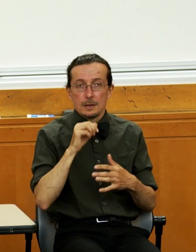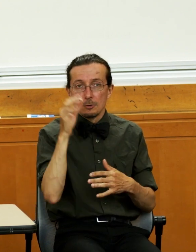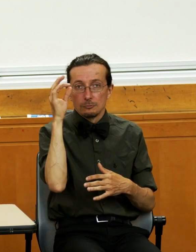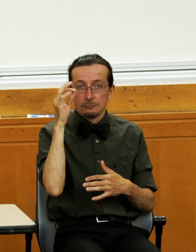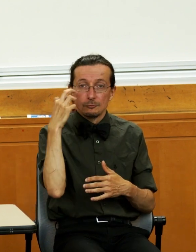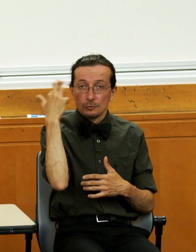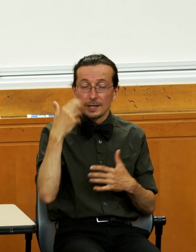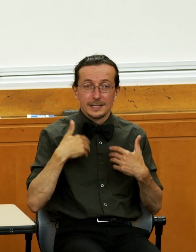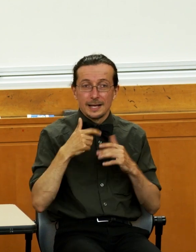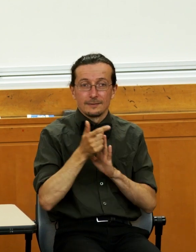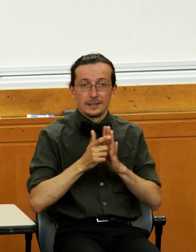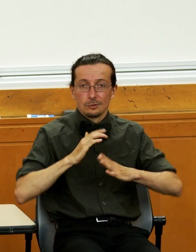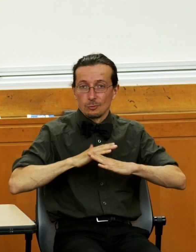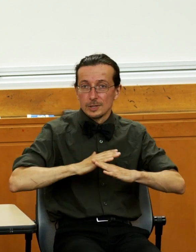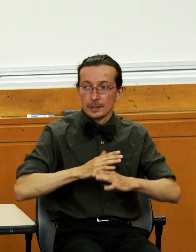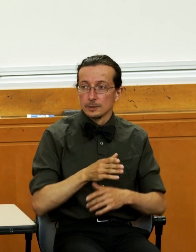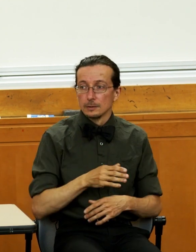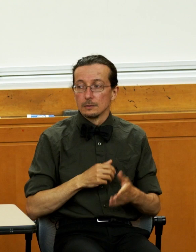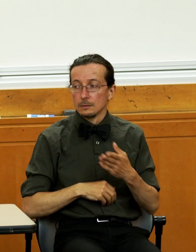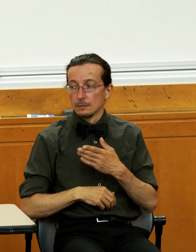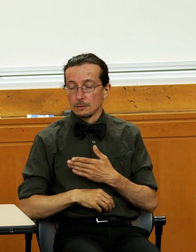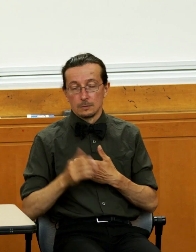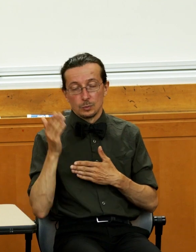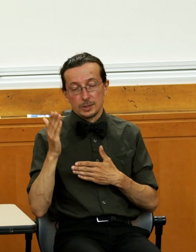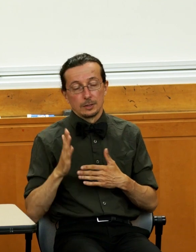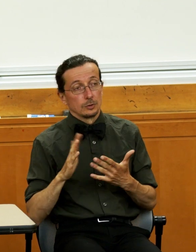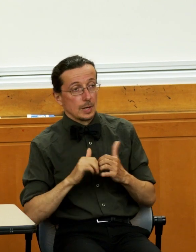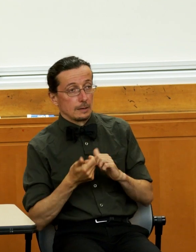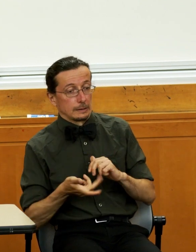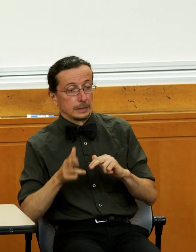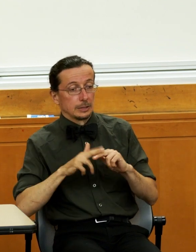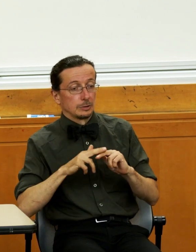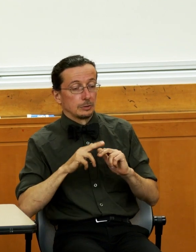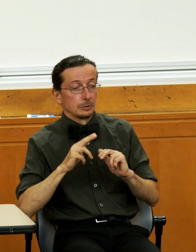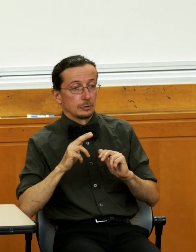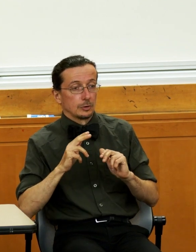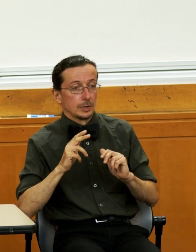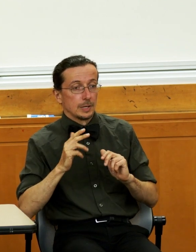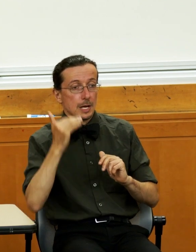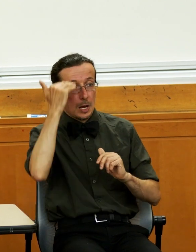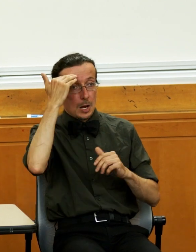So, how to increase knowledge around people's rights as people with disabilities?